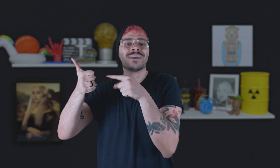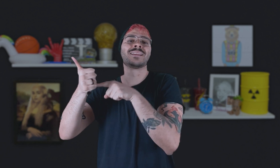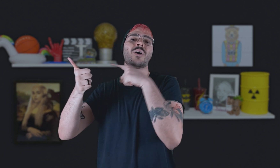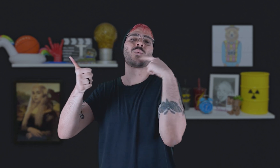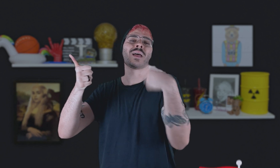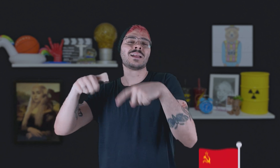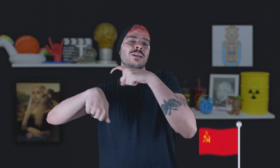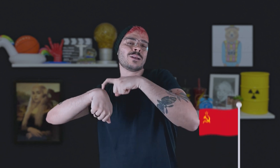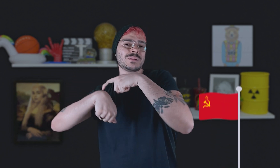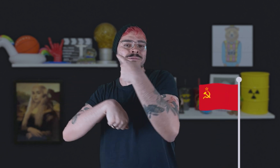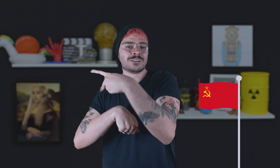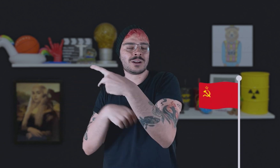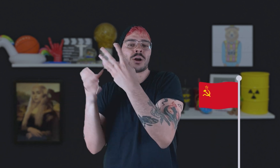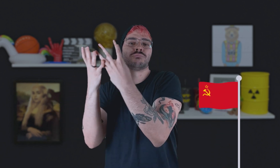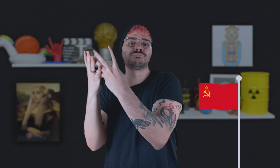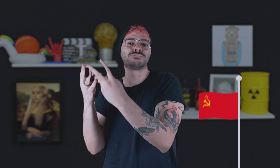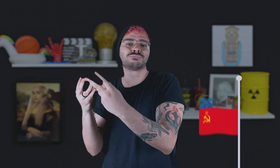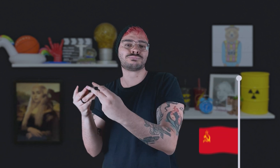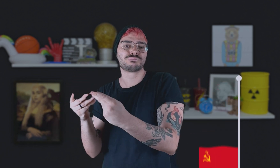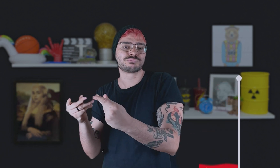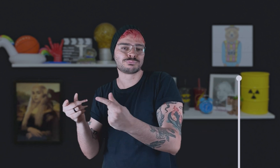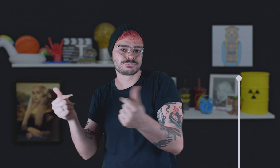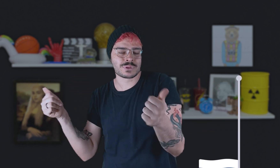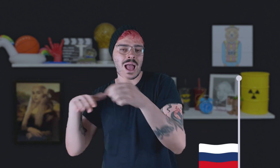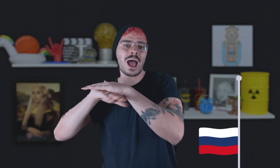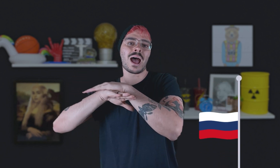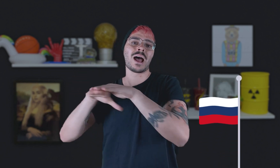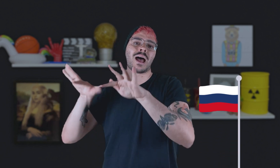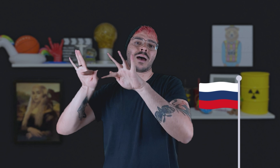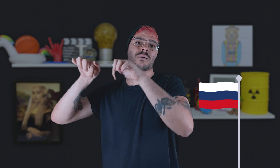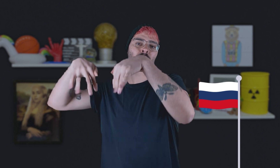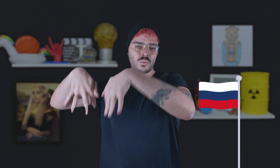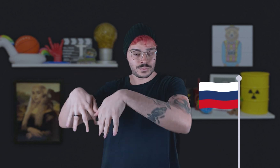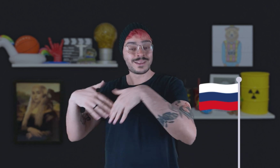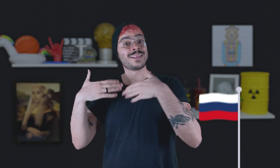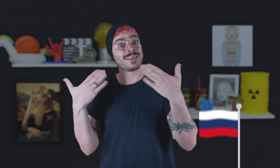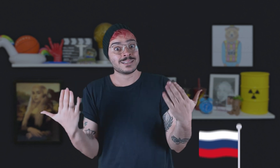when the USSR was dissolved.